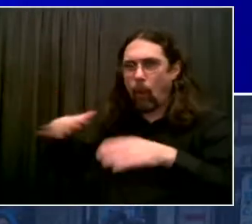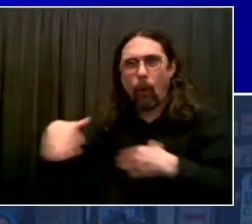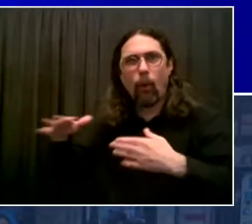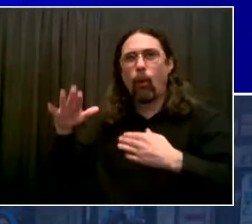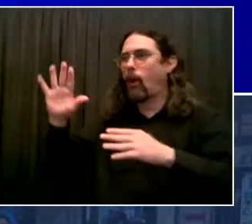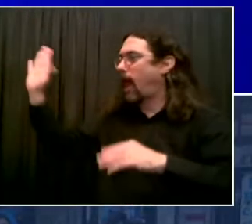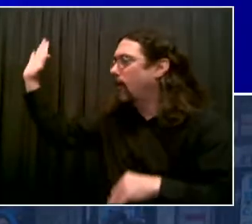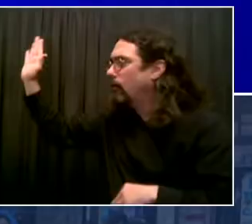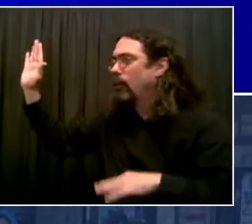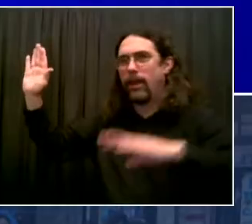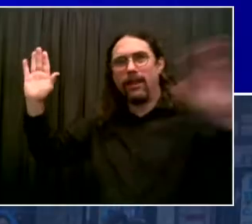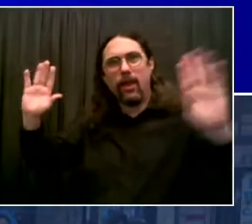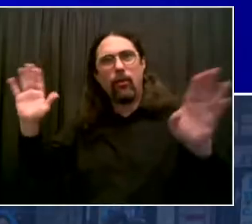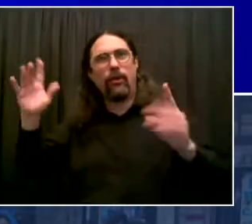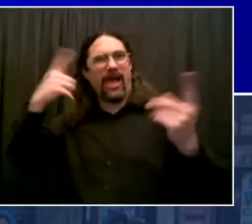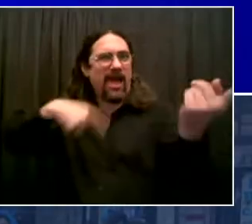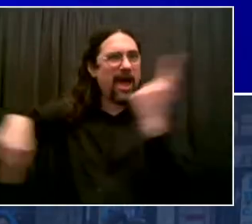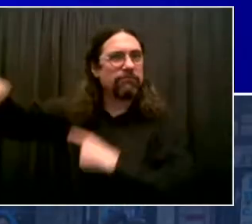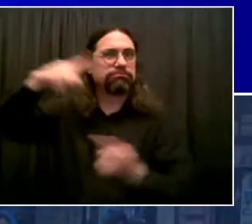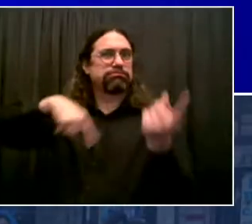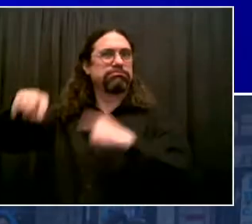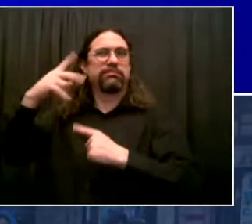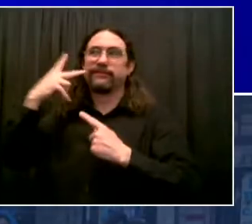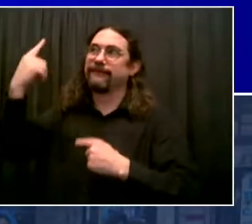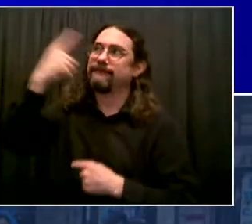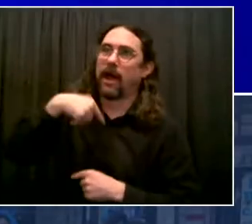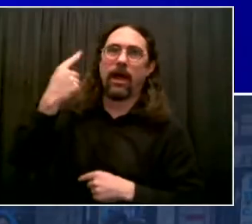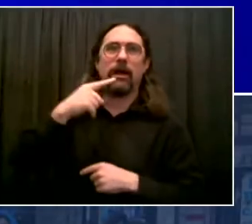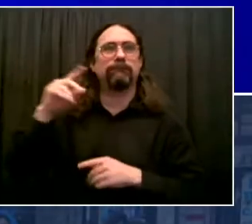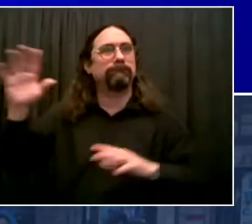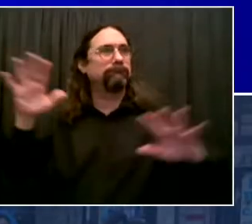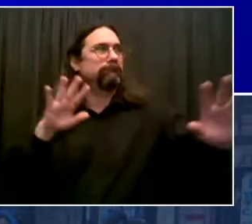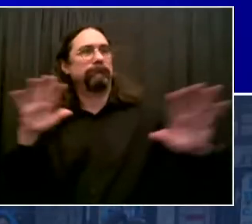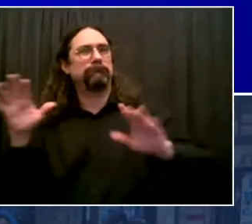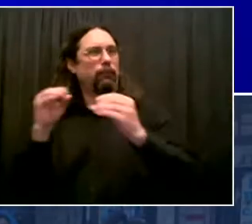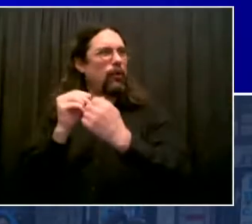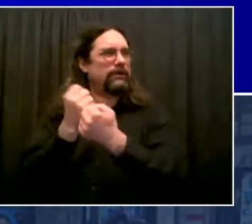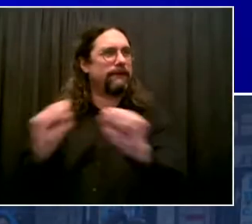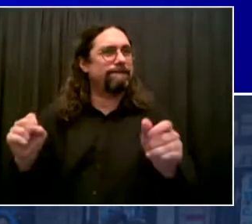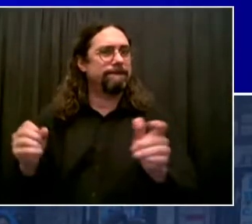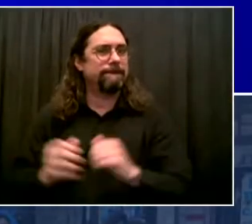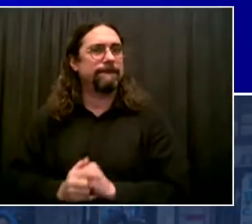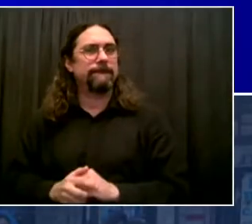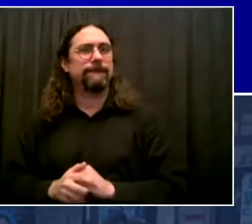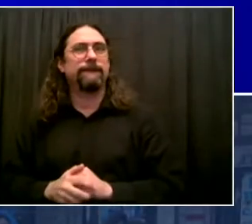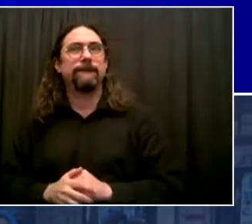DEEPLY INTO THE SEIZE FIRE PROGRAM. INNOVATIVE EFFECTIVE FOCUSED